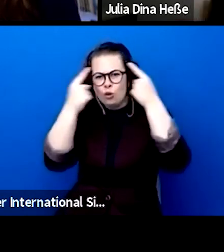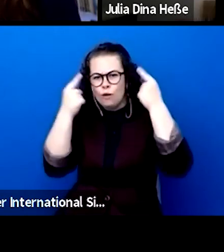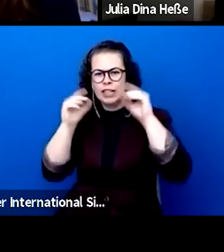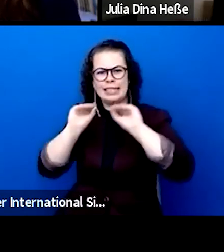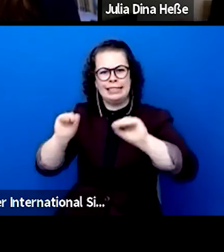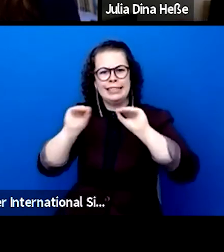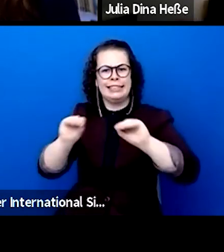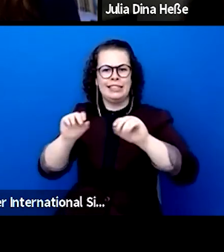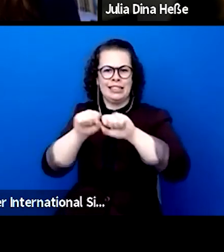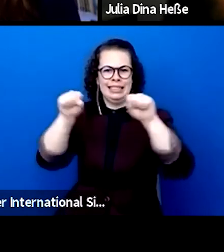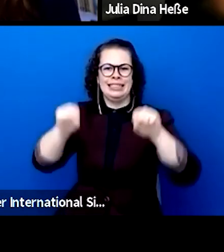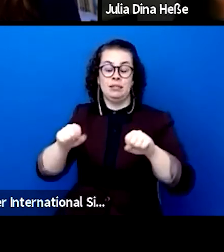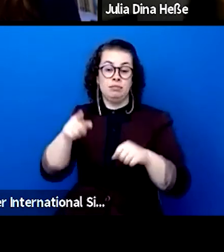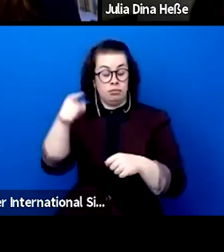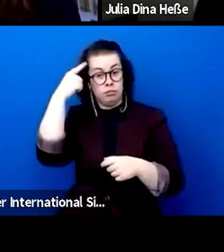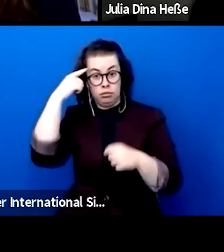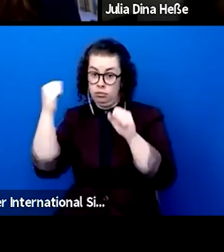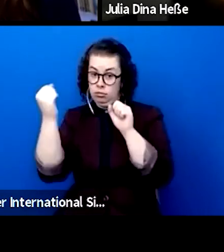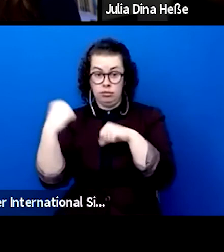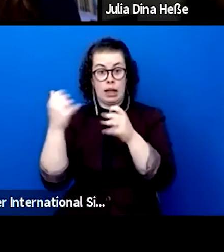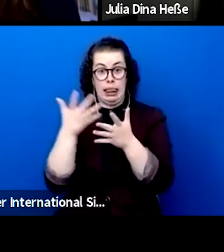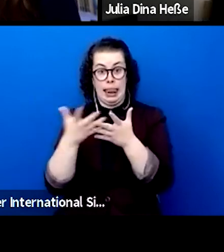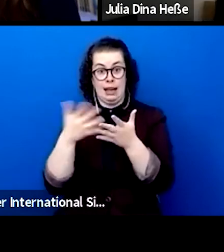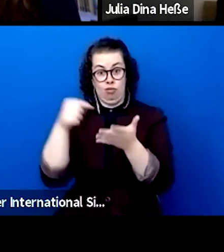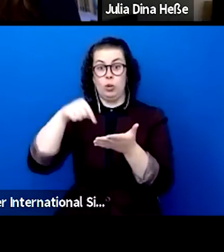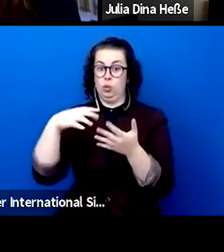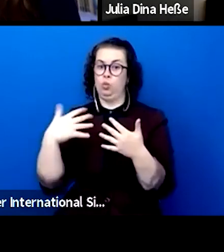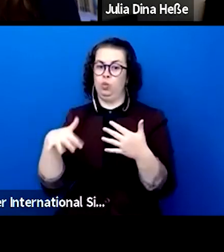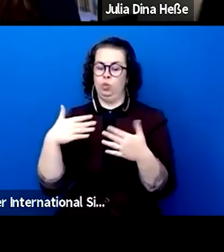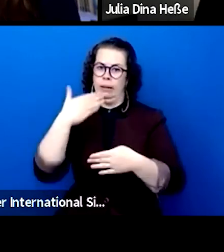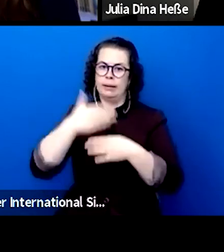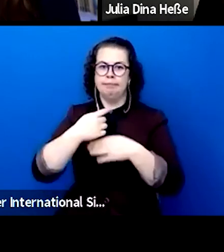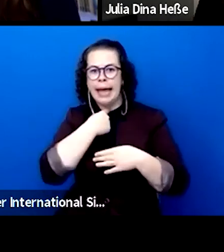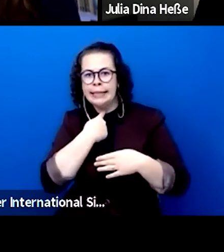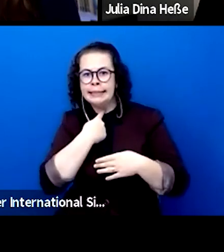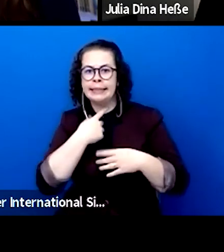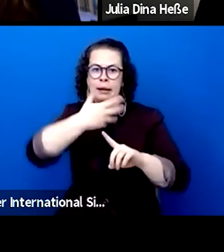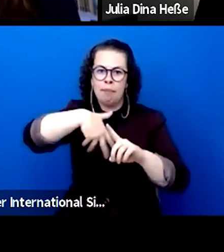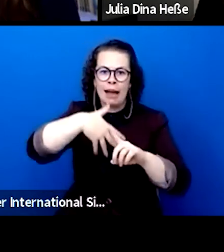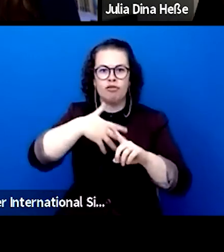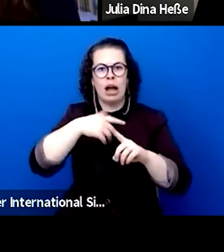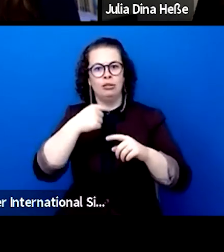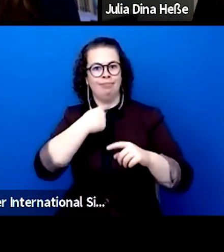the language also as a barrier and we could talk about a lot about that, I still, I would